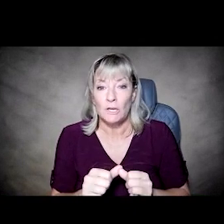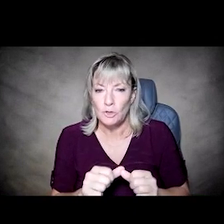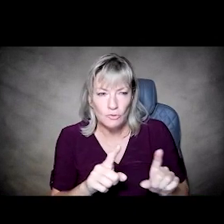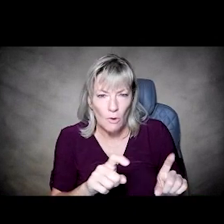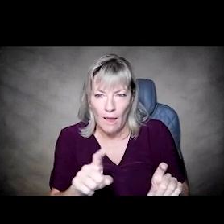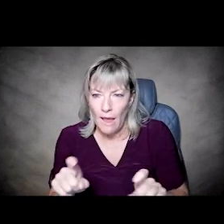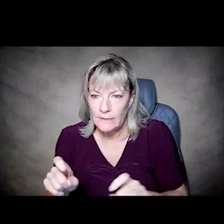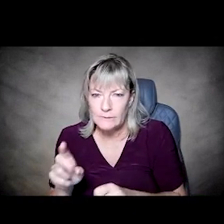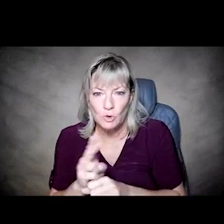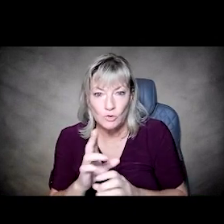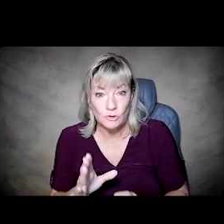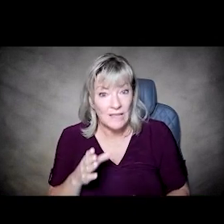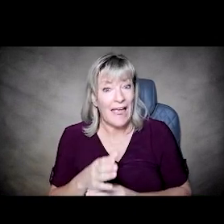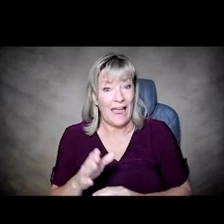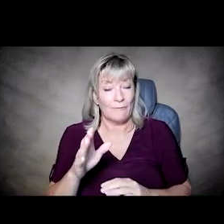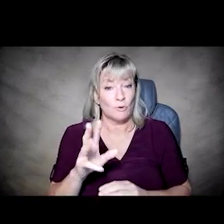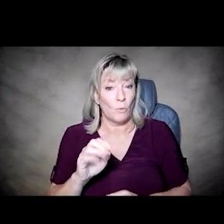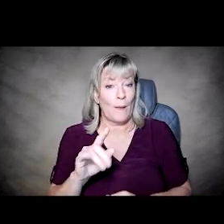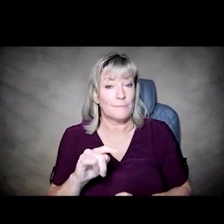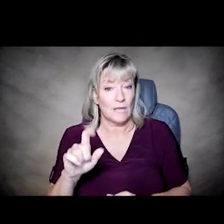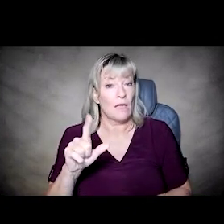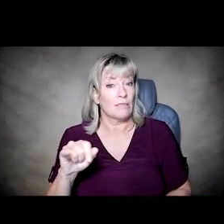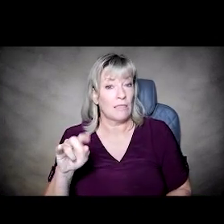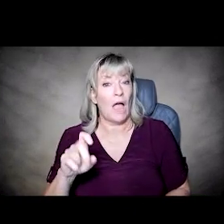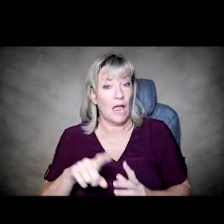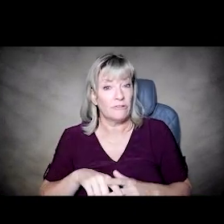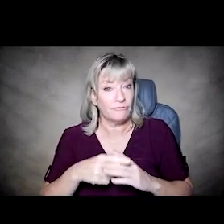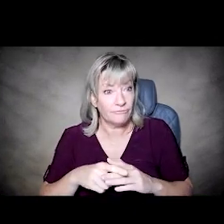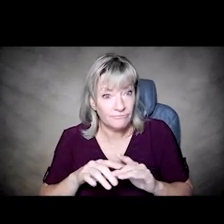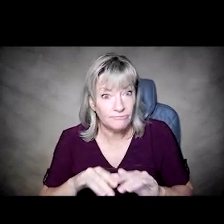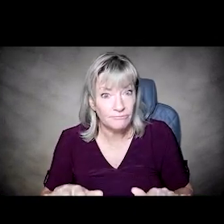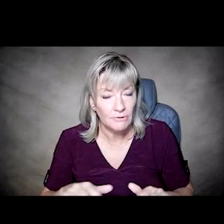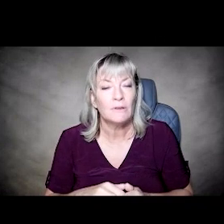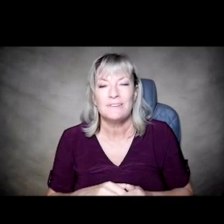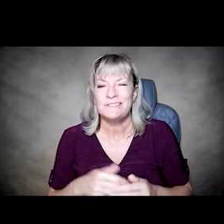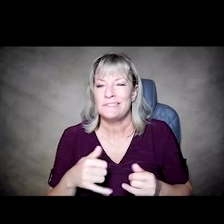with this trend of surveying users once your website is live as well.